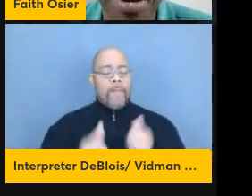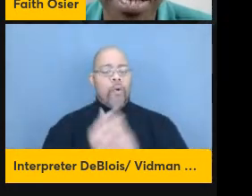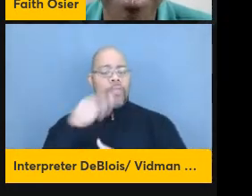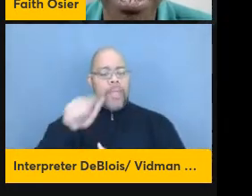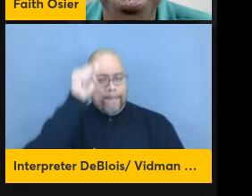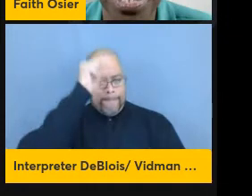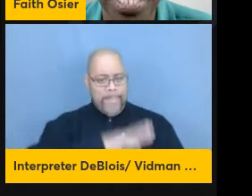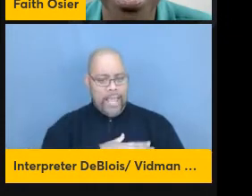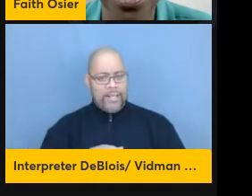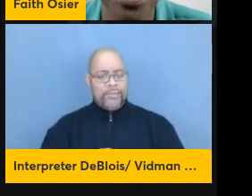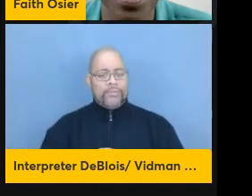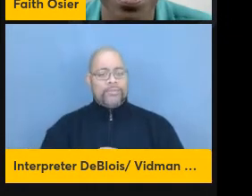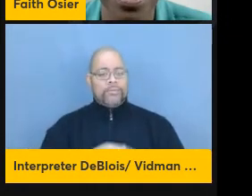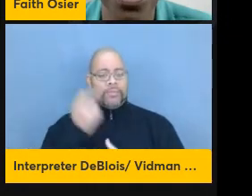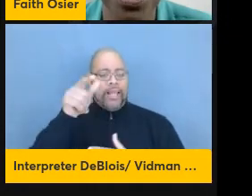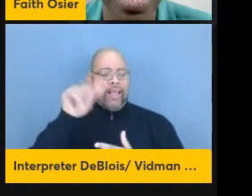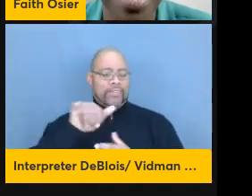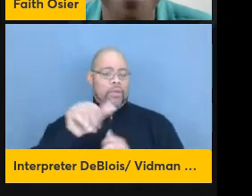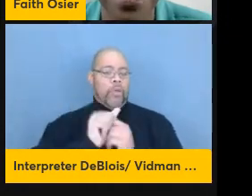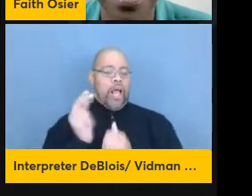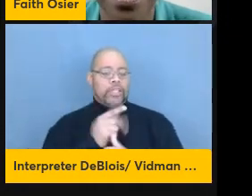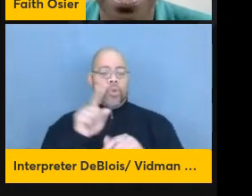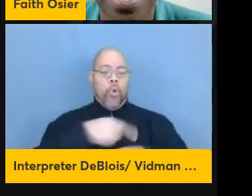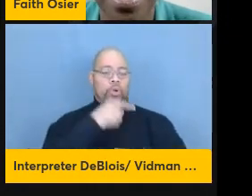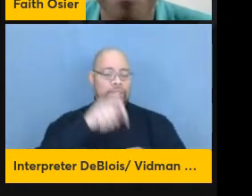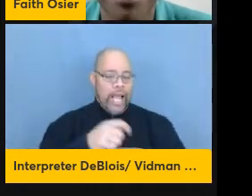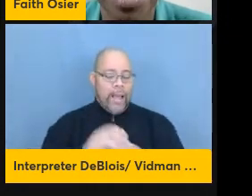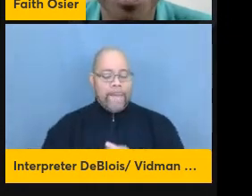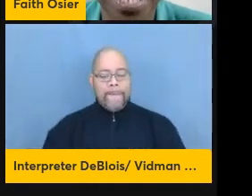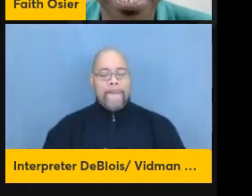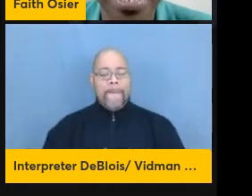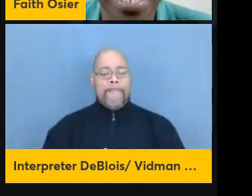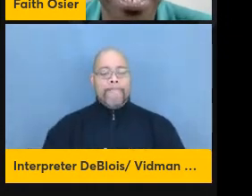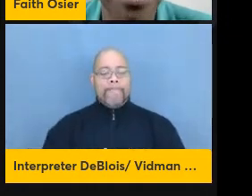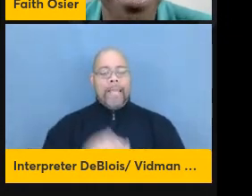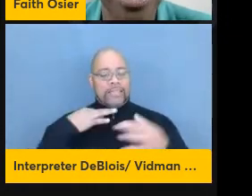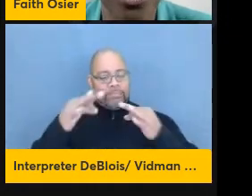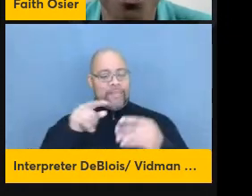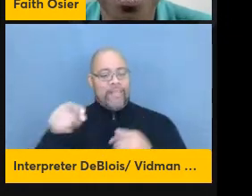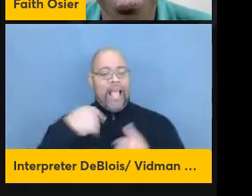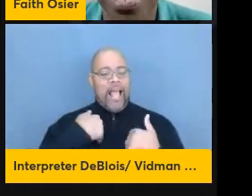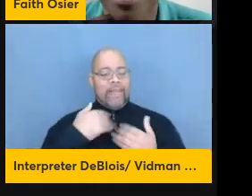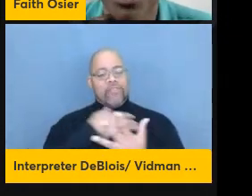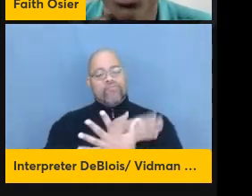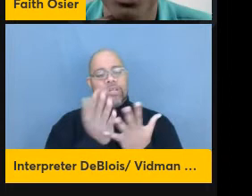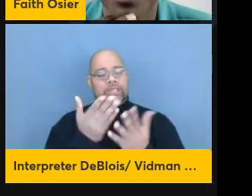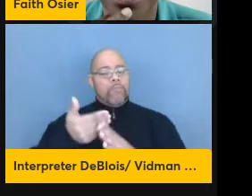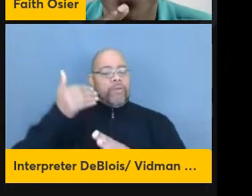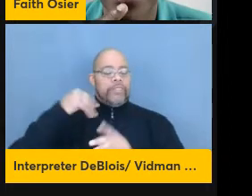partly because they had to stay with us the whole time. I've explained that they had a range of previous exposure to malaria,